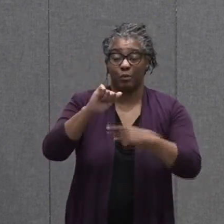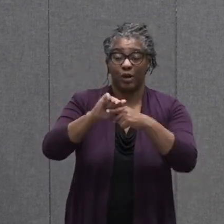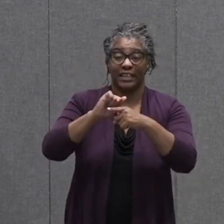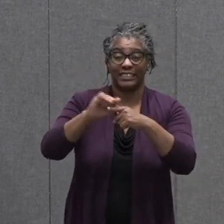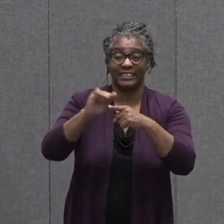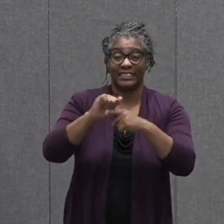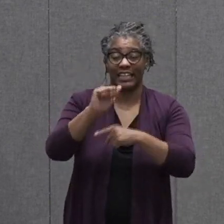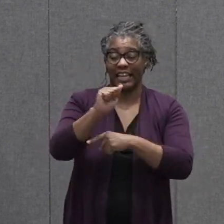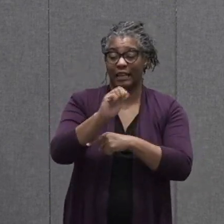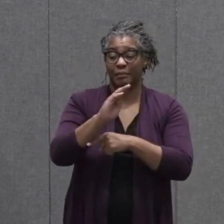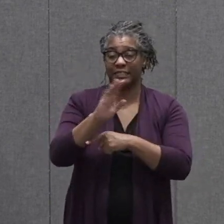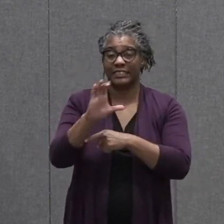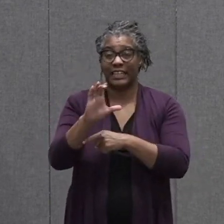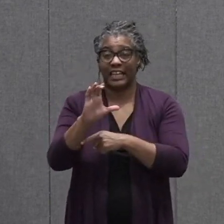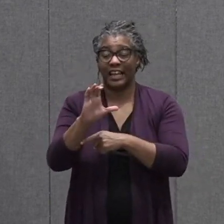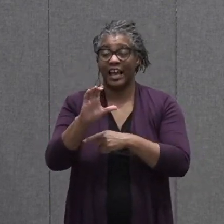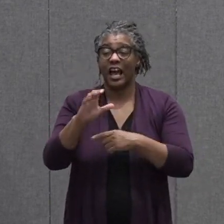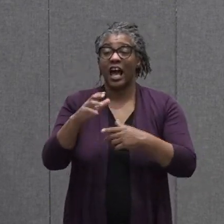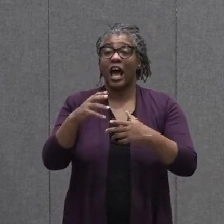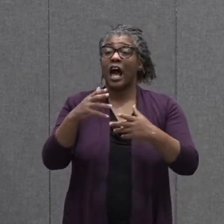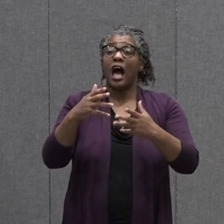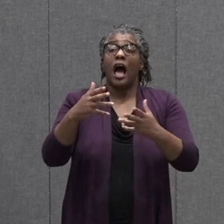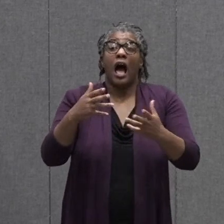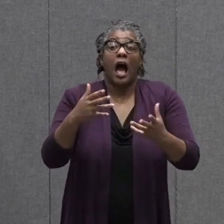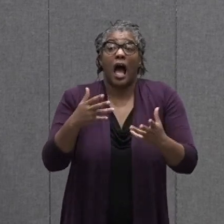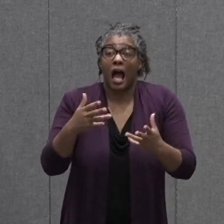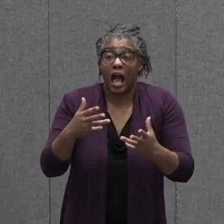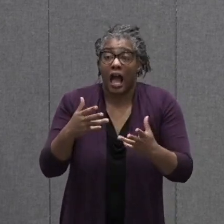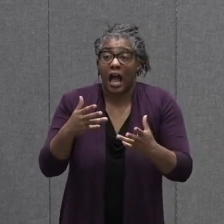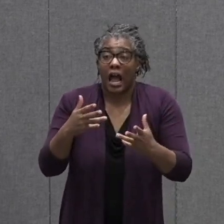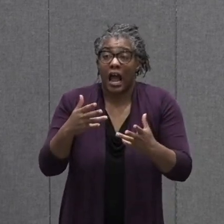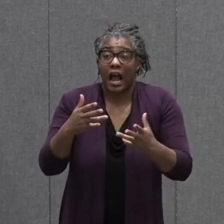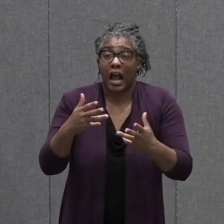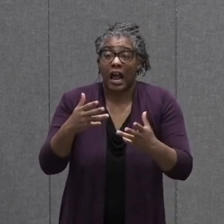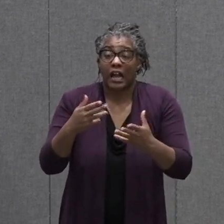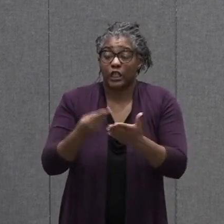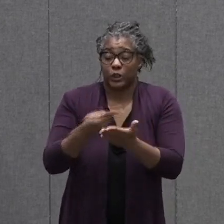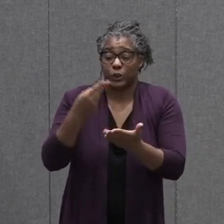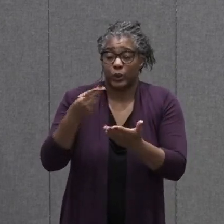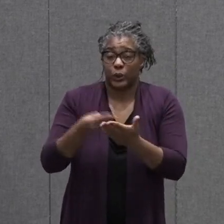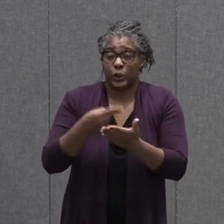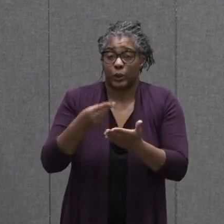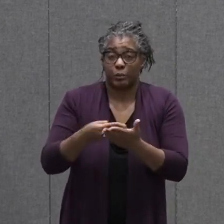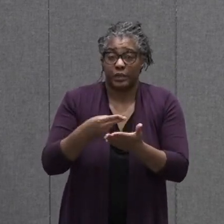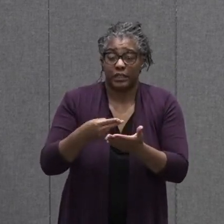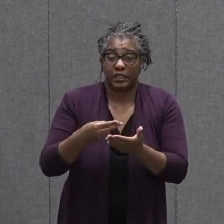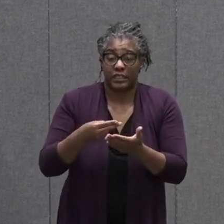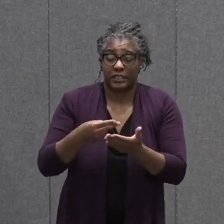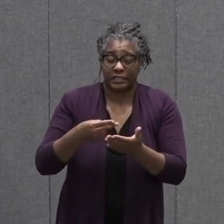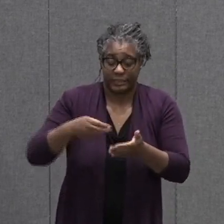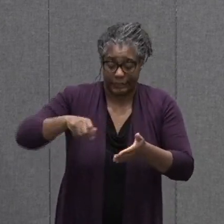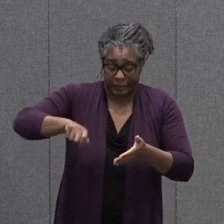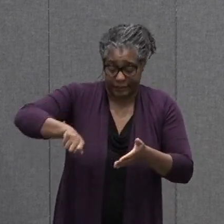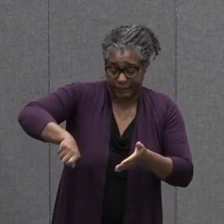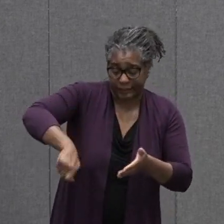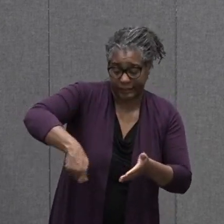But before he could open his mouth, Soup picked up a spoon, dug into the bowl,